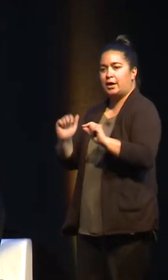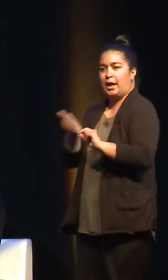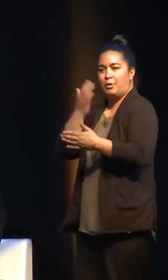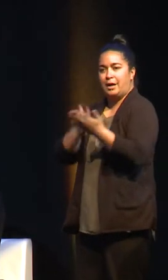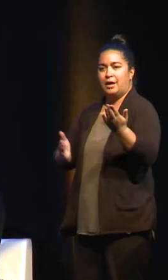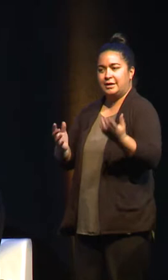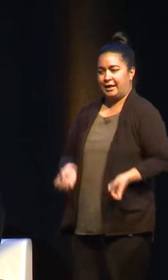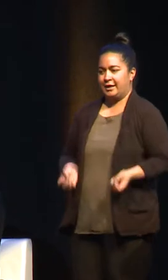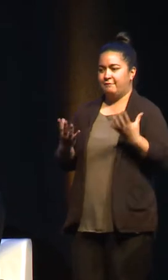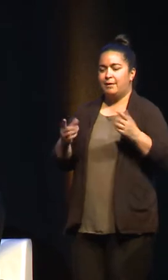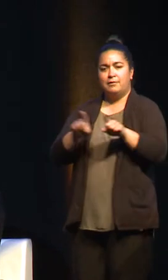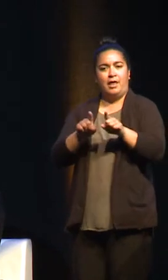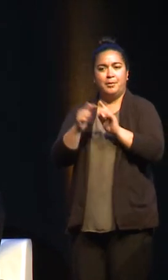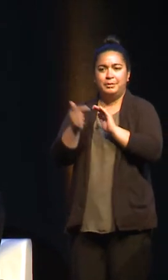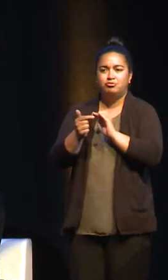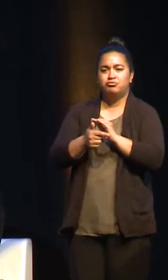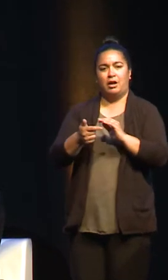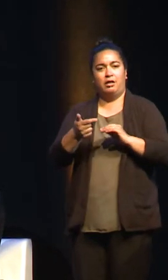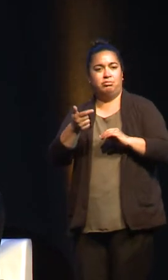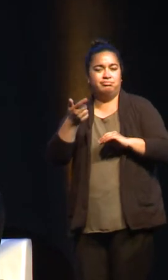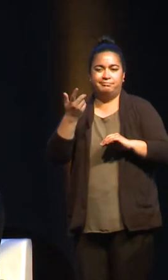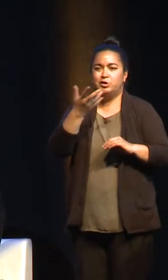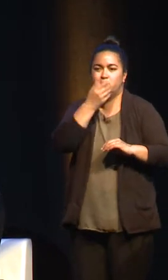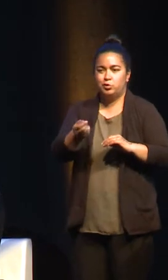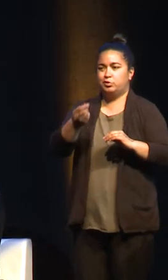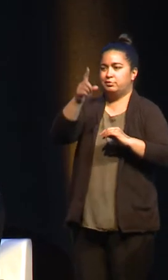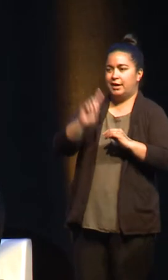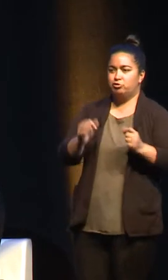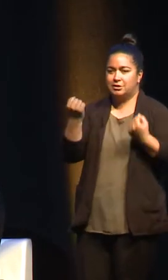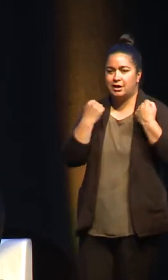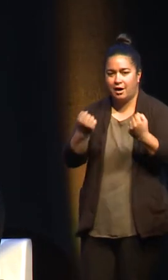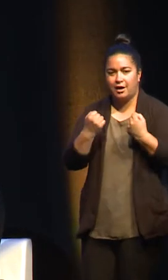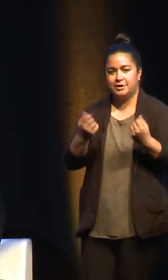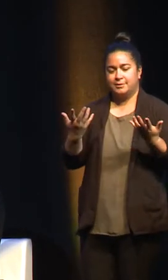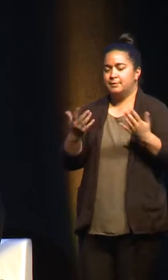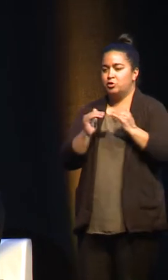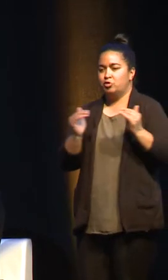fuel and cars and start driving electrics or hydrogen or you know whatever it is that's